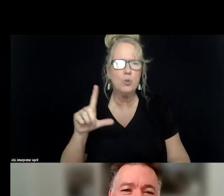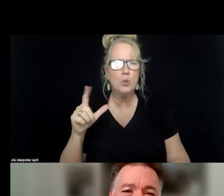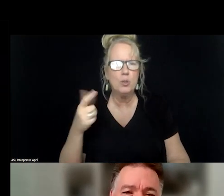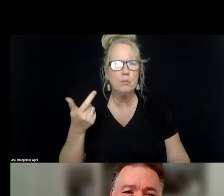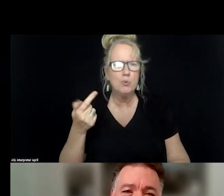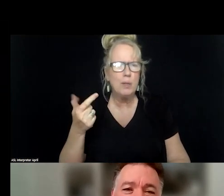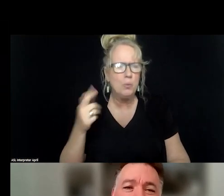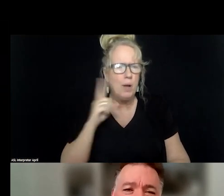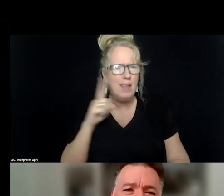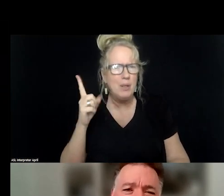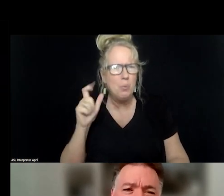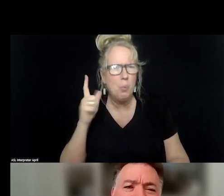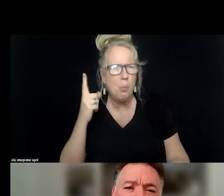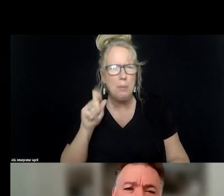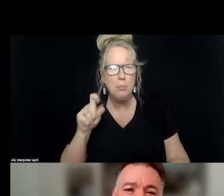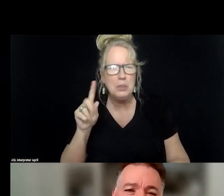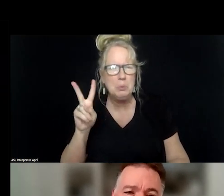1.2 BILLION IN BLOCK GRANT FUNDS.